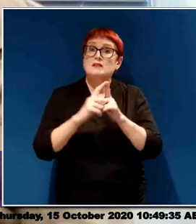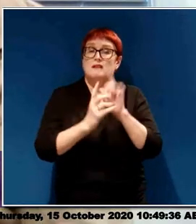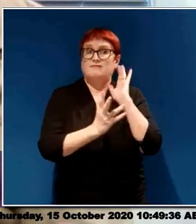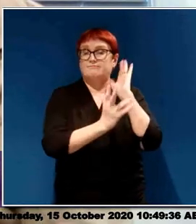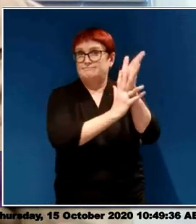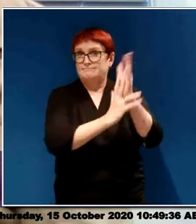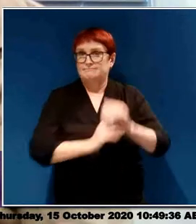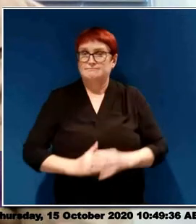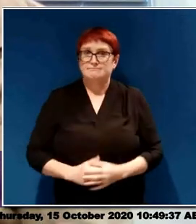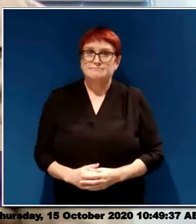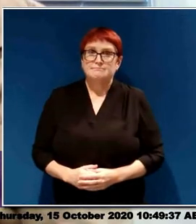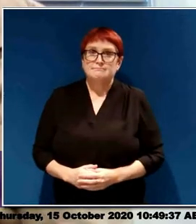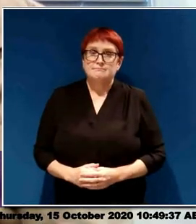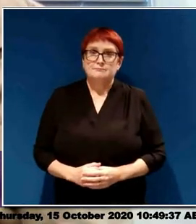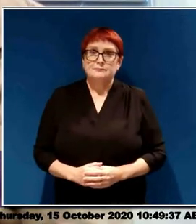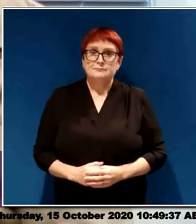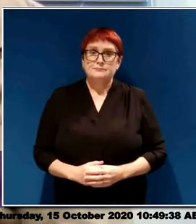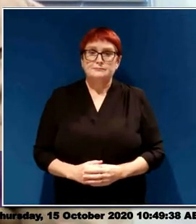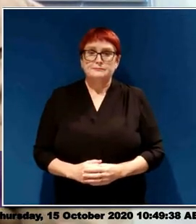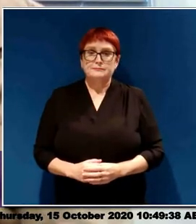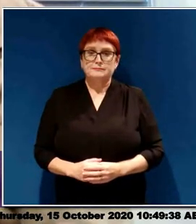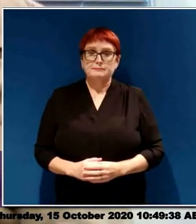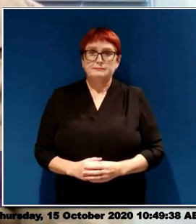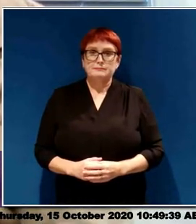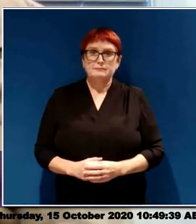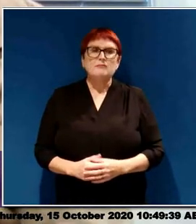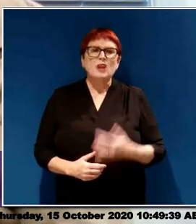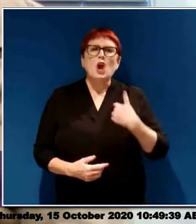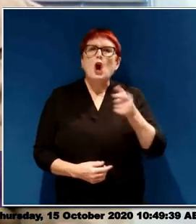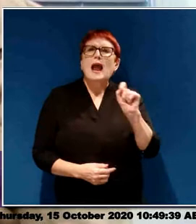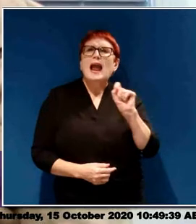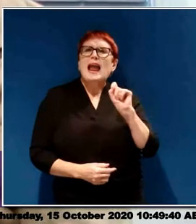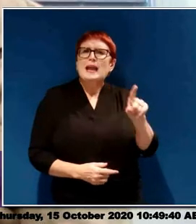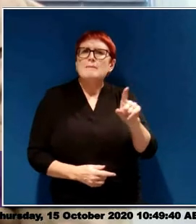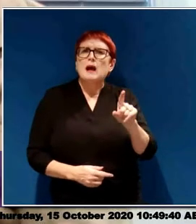of, you know, or an email, and I CC'd in everybody that I Googled because I